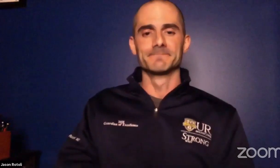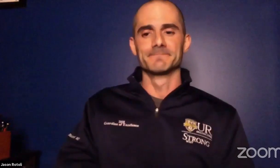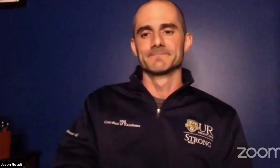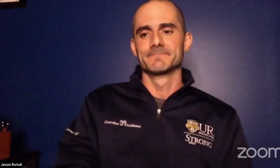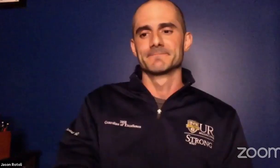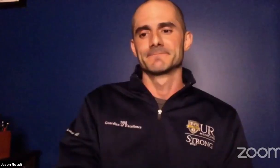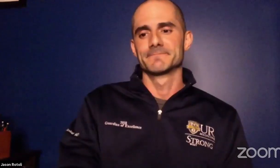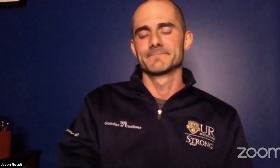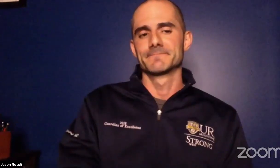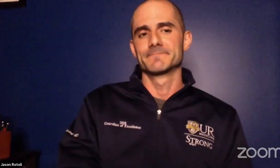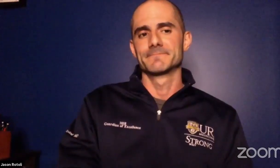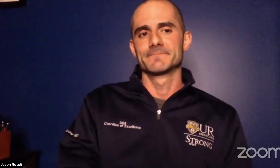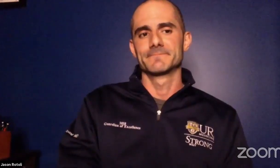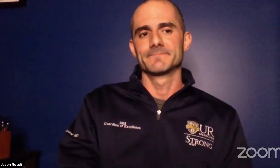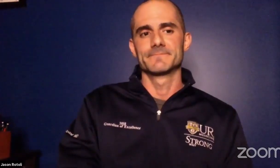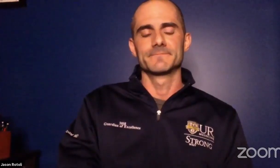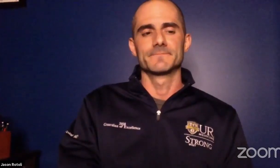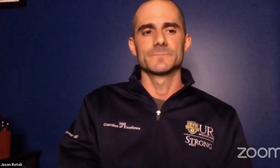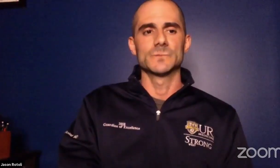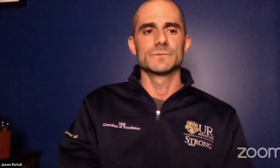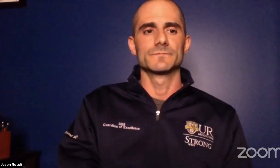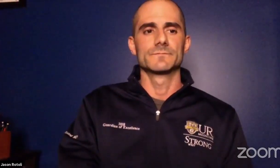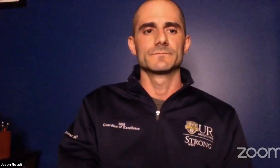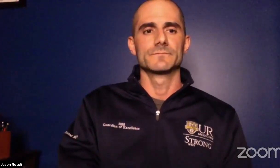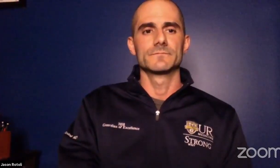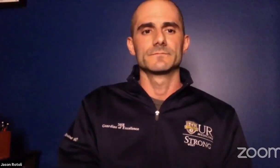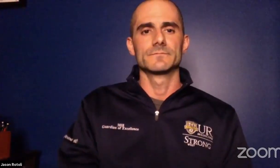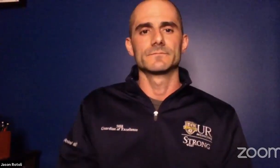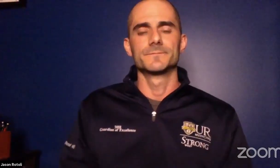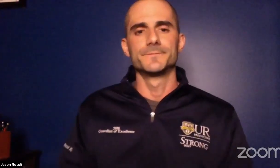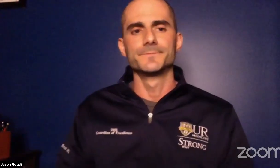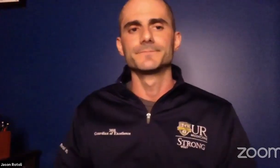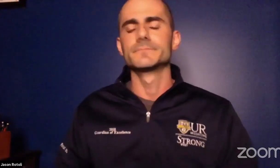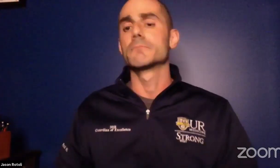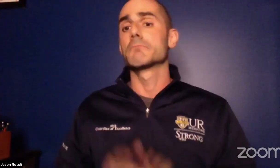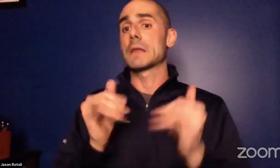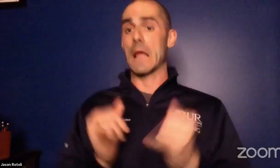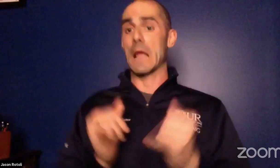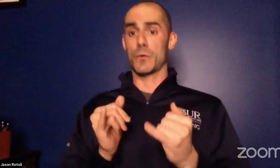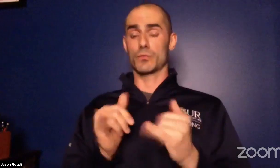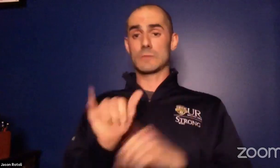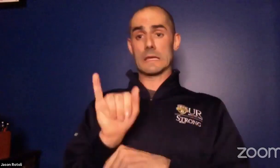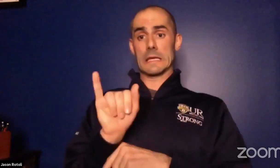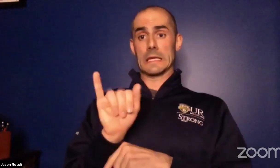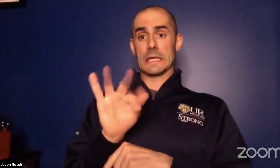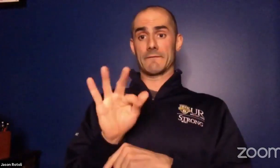laceration is something that can be taken care of unless it's on your face